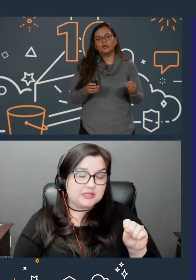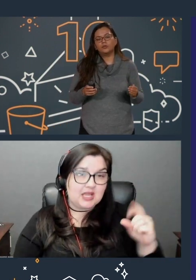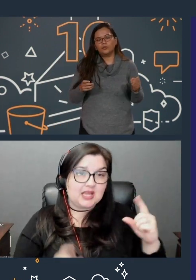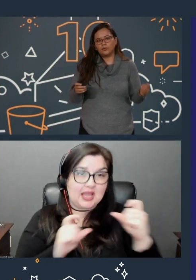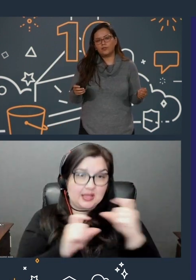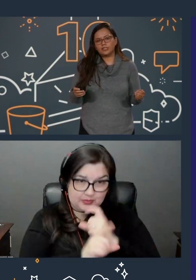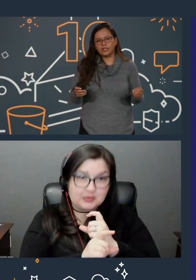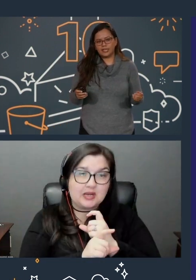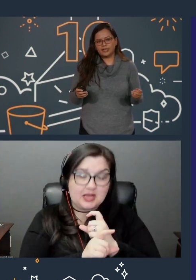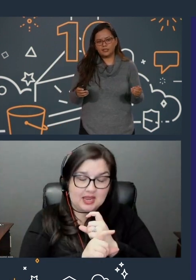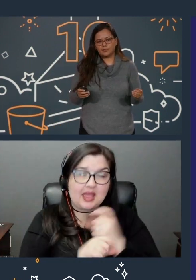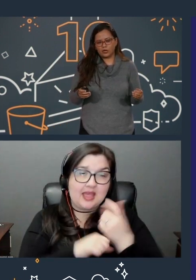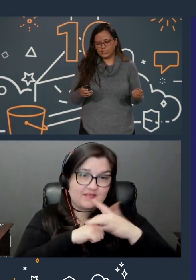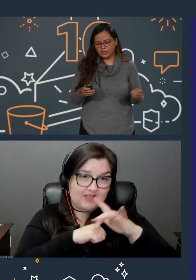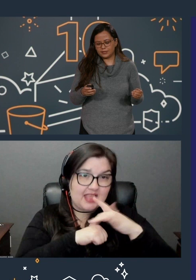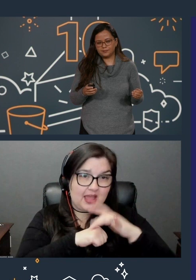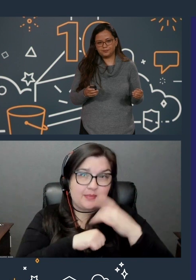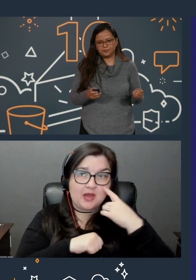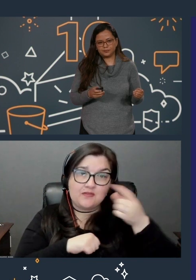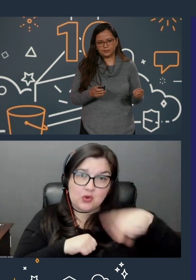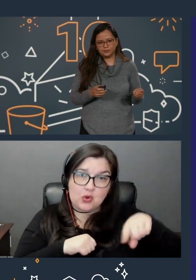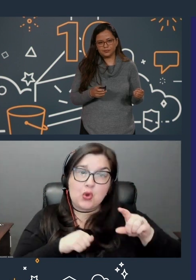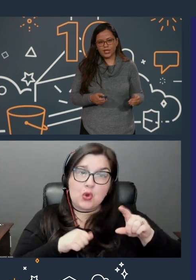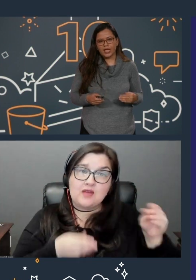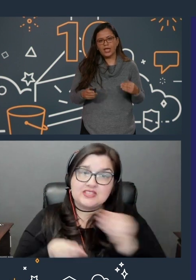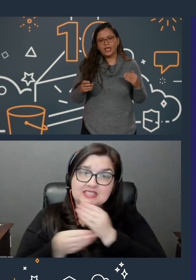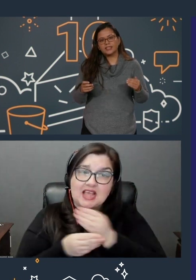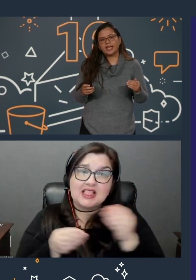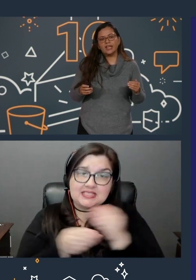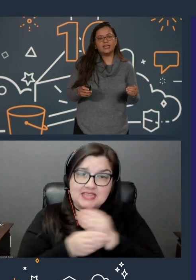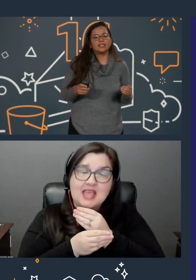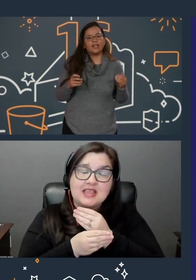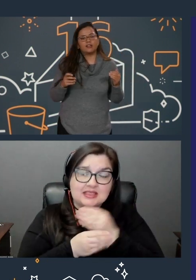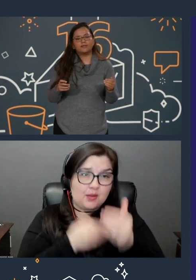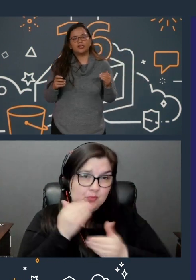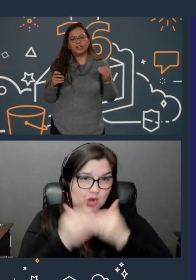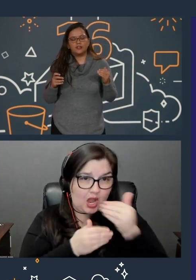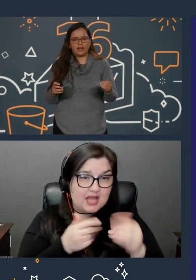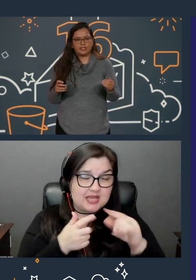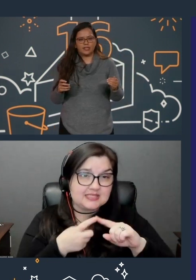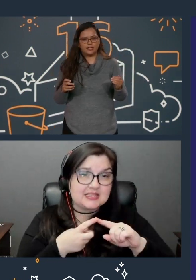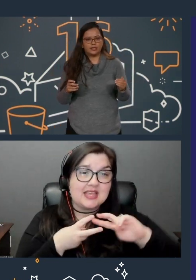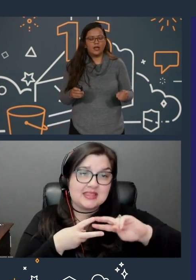to facilitate this process. Second is encryption in transit.